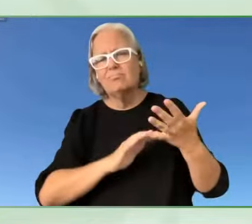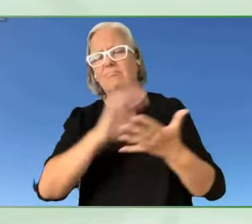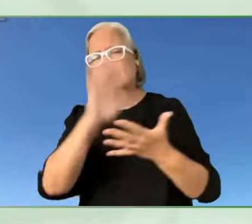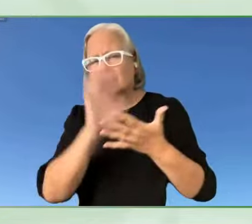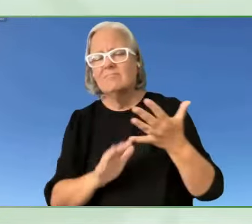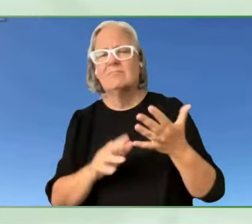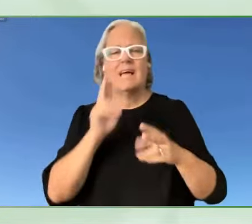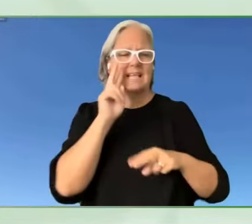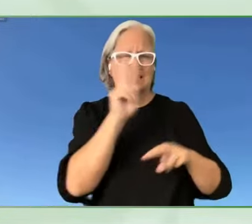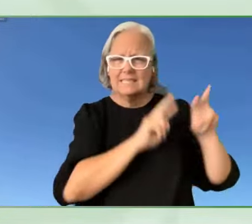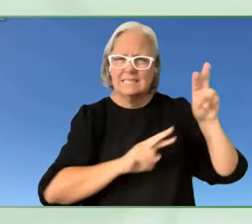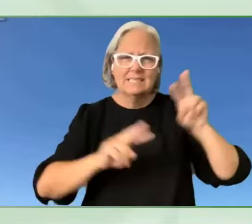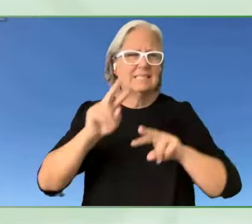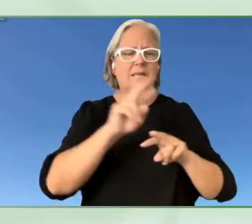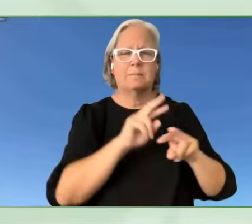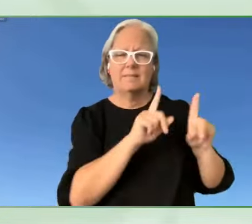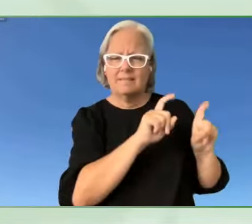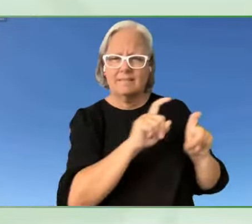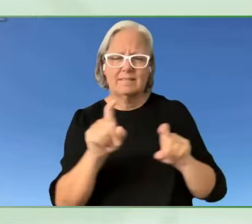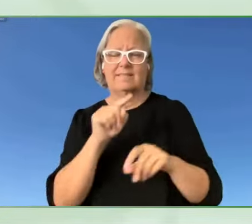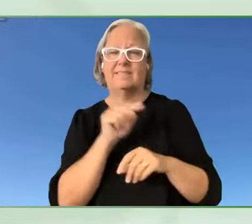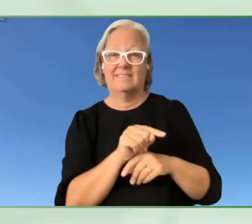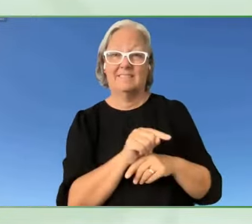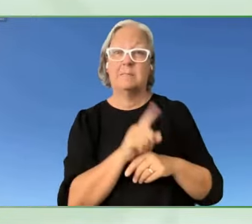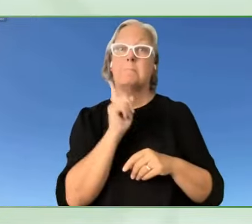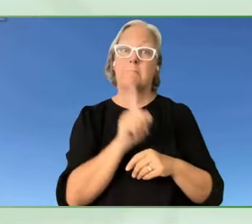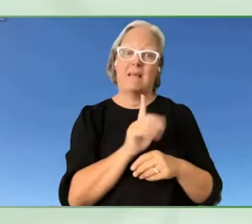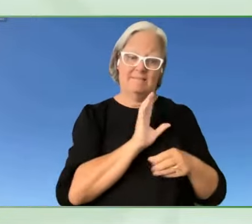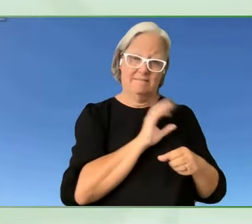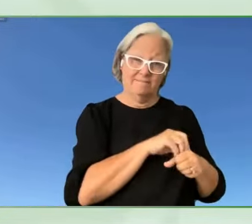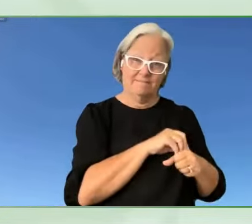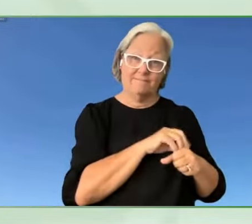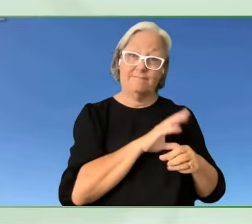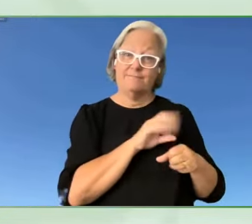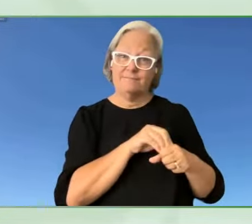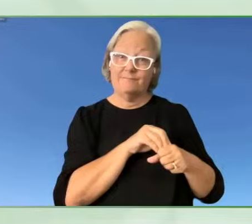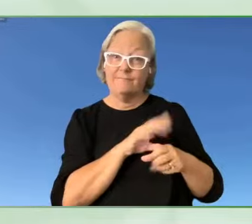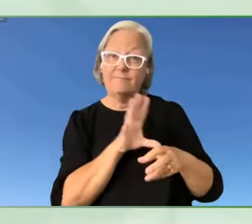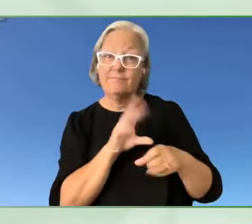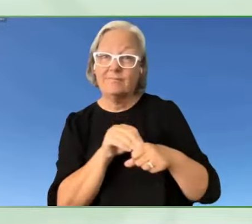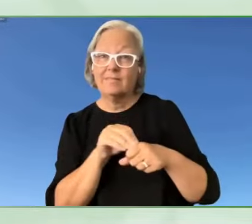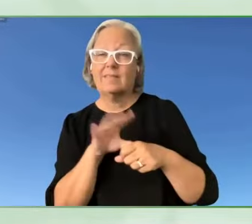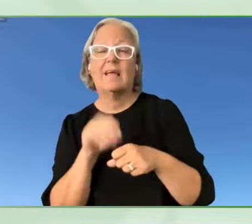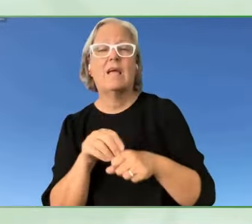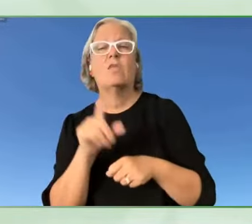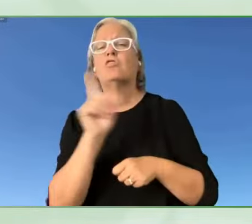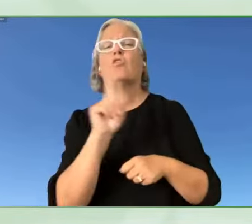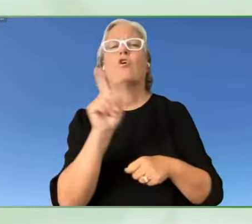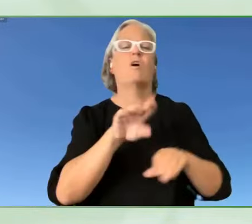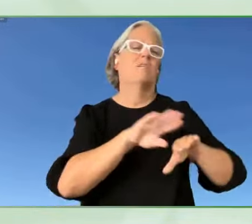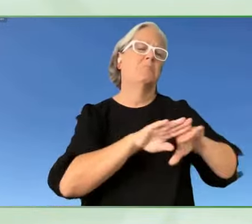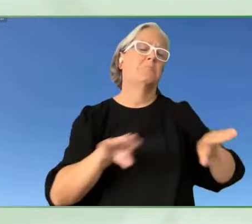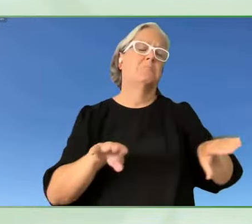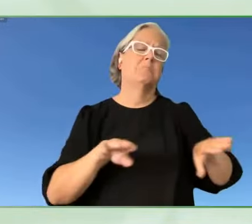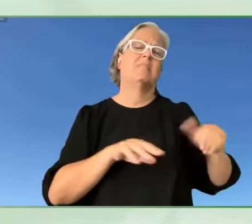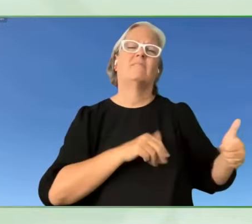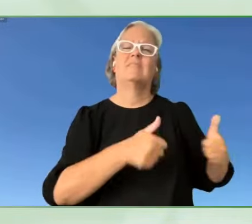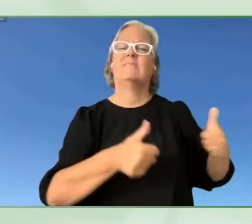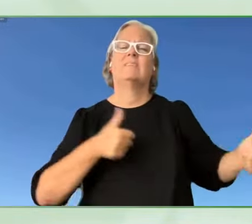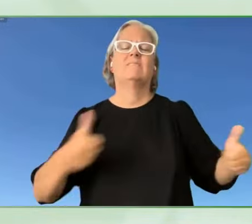Shoulderlength hair, wearing a green salary today.